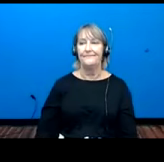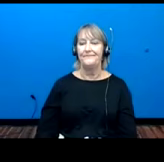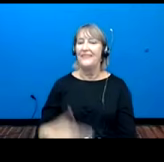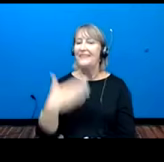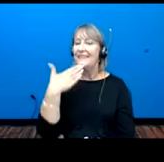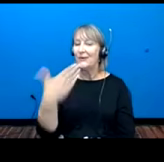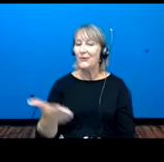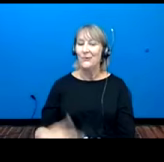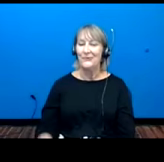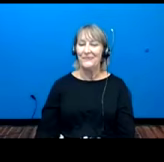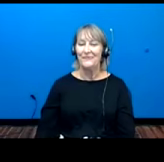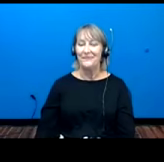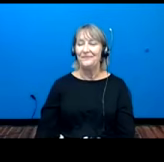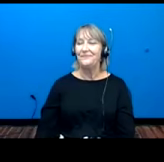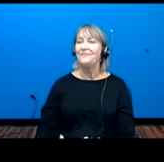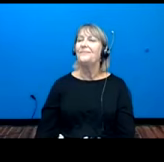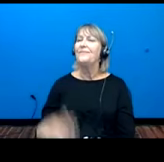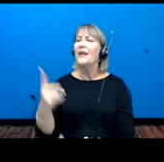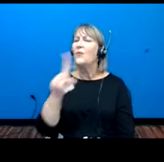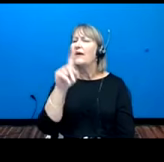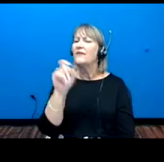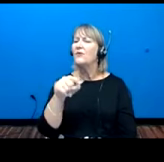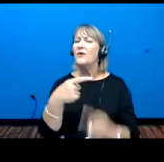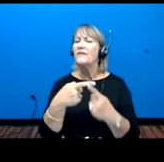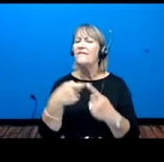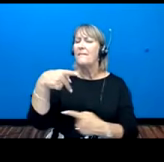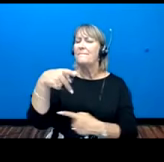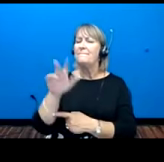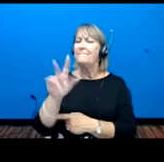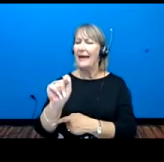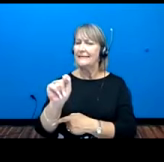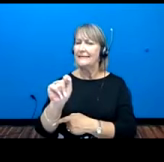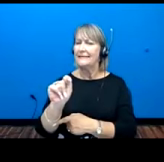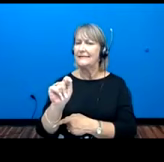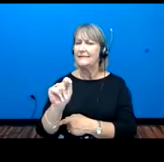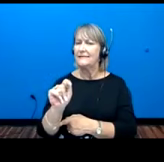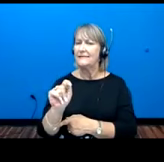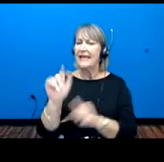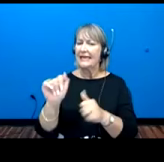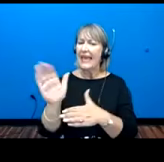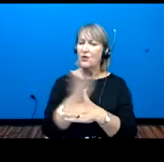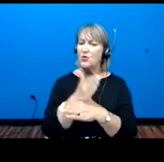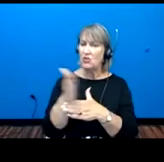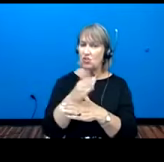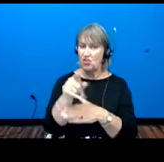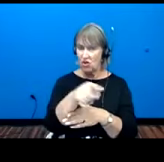Sam: OK, we do have a question from Pat here. I'll jump to hers really quickly— “Can we share the survey link with agencies